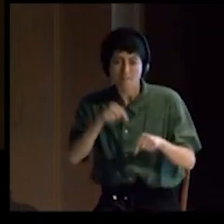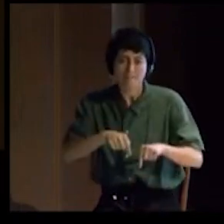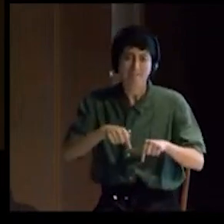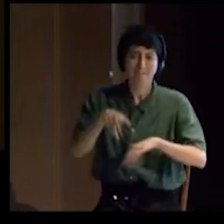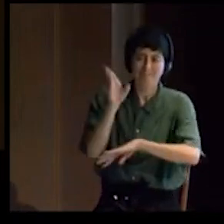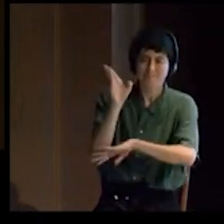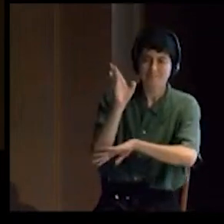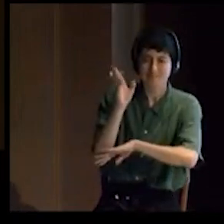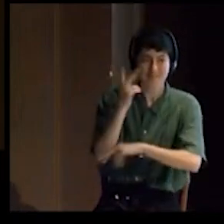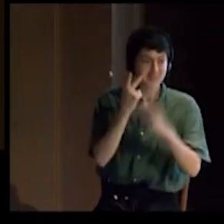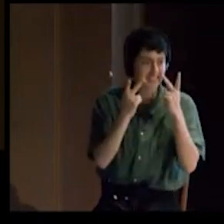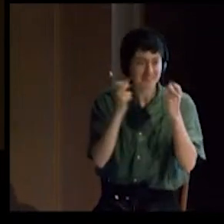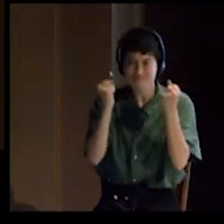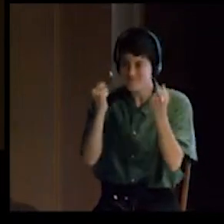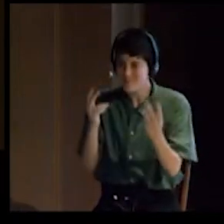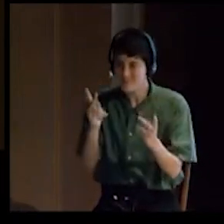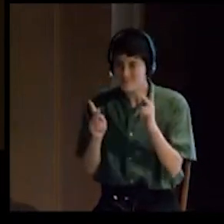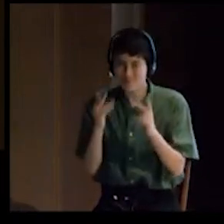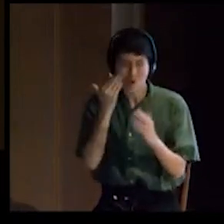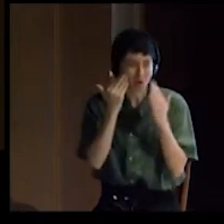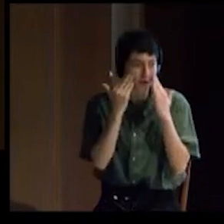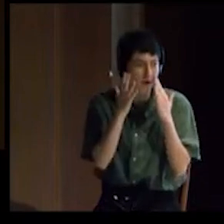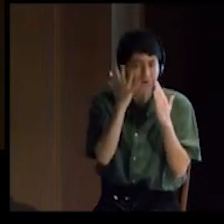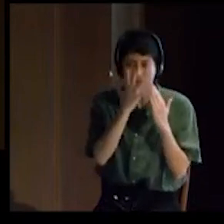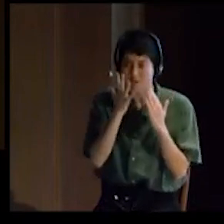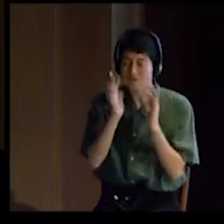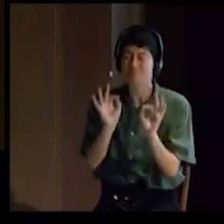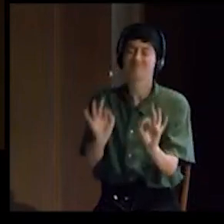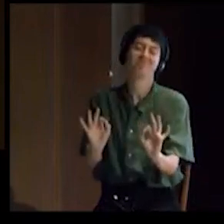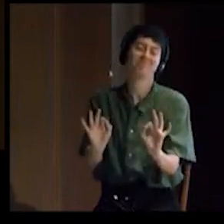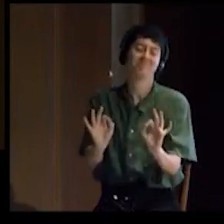So I'm gonna talk about something that I was studying here.